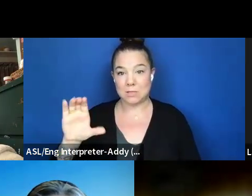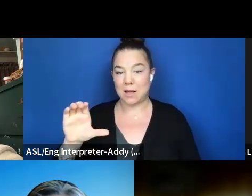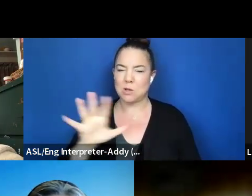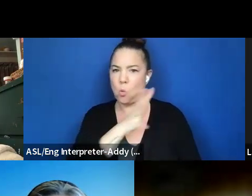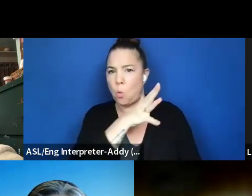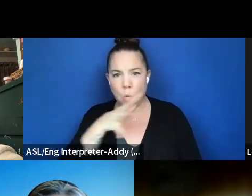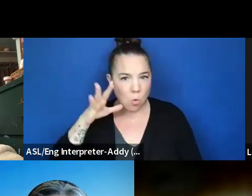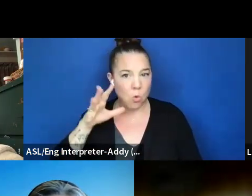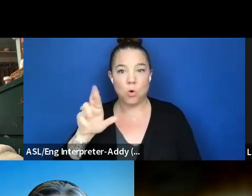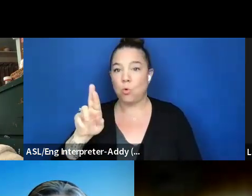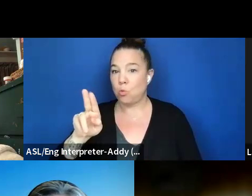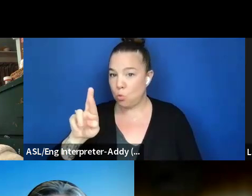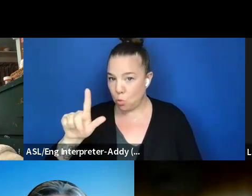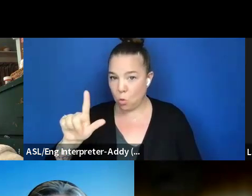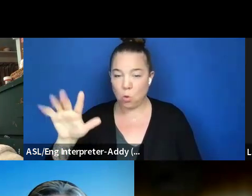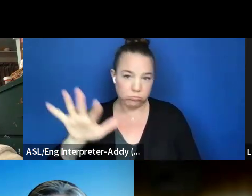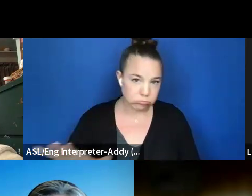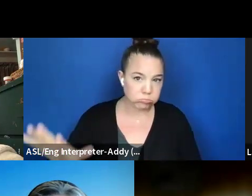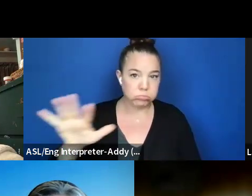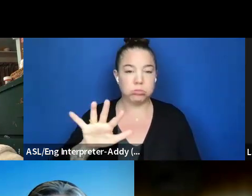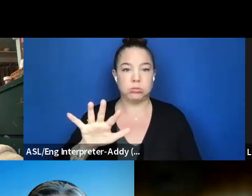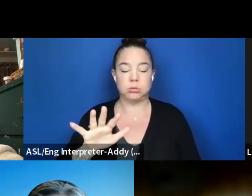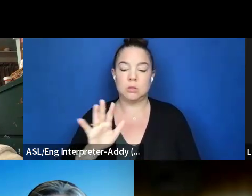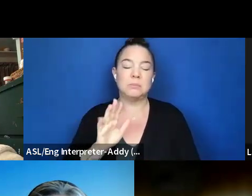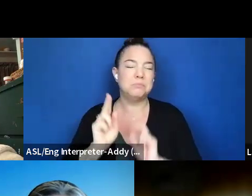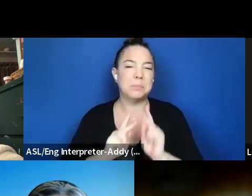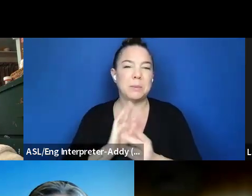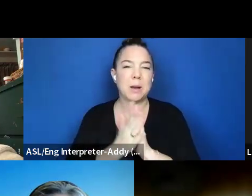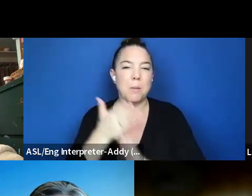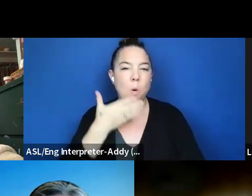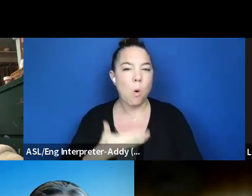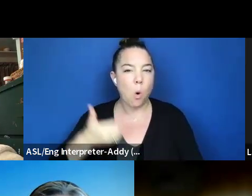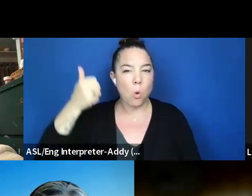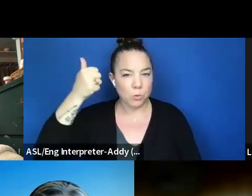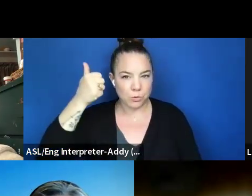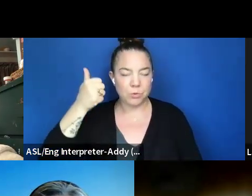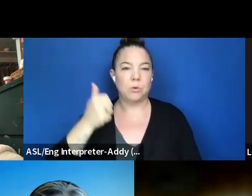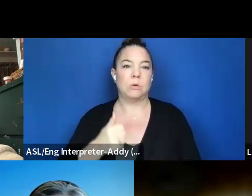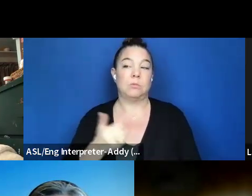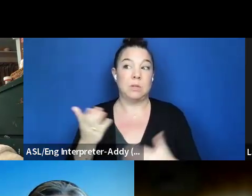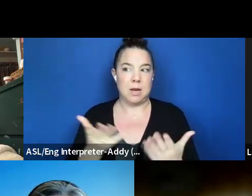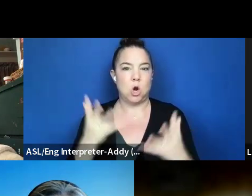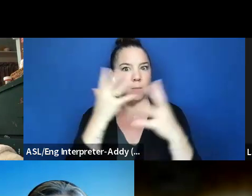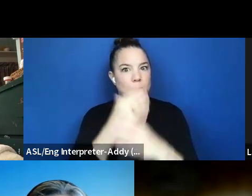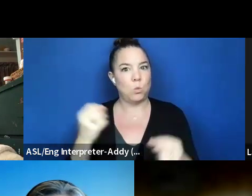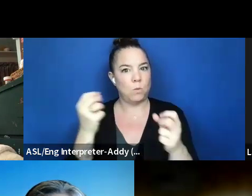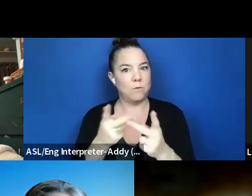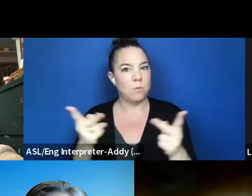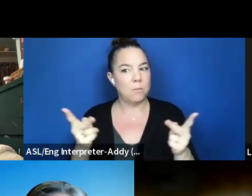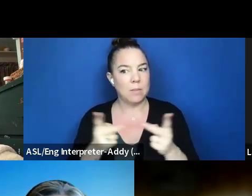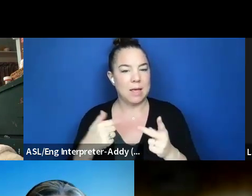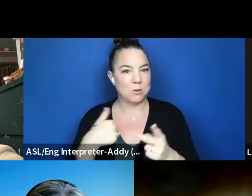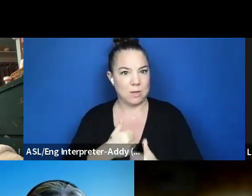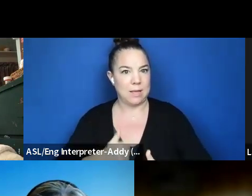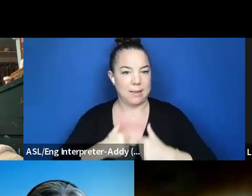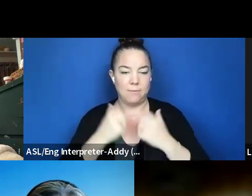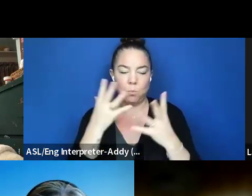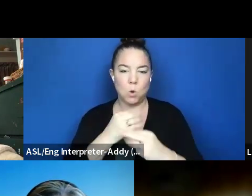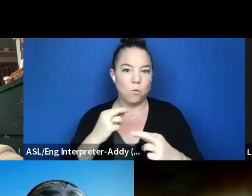Don Posh: and growing in age severely because we live in a beautiful place, and it's it's a great retirement place.